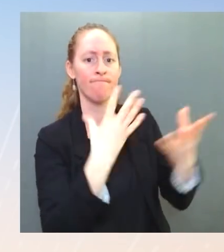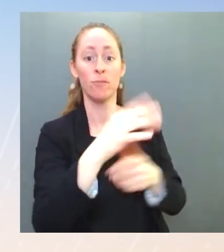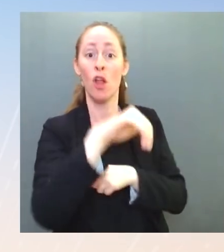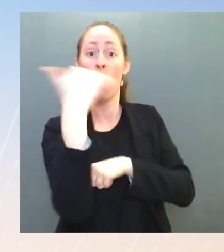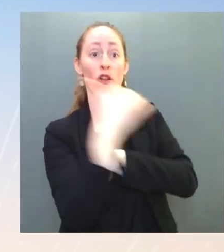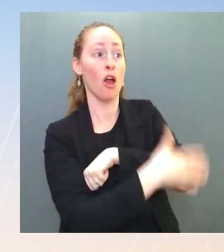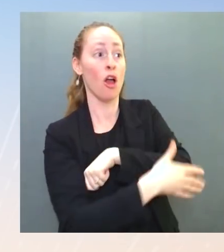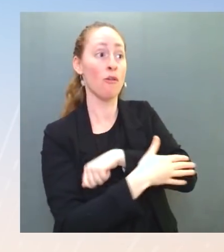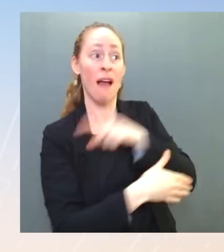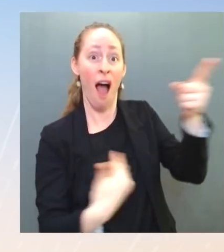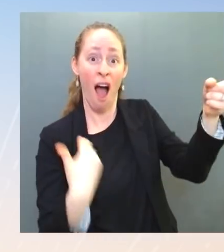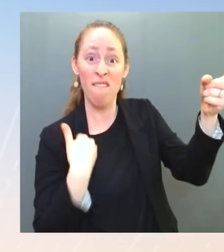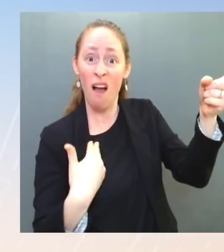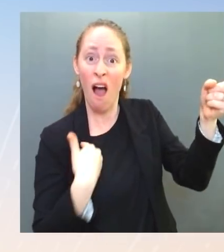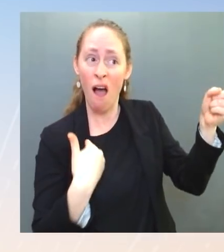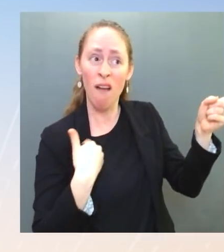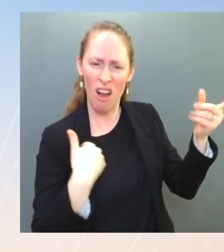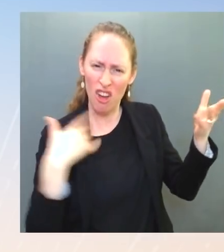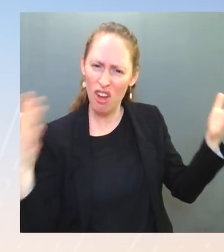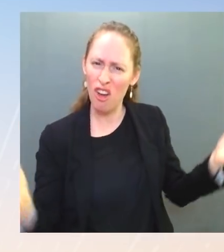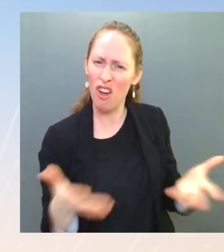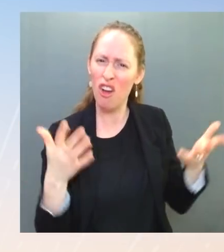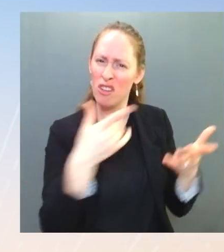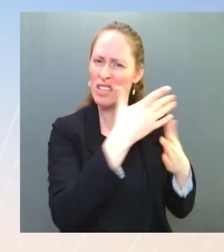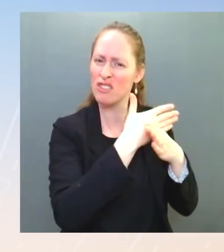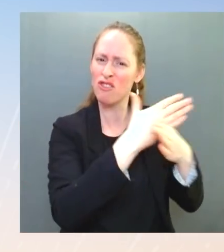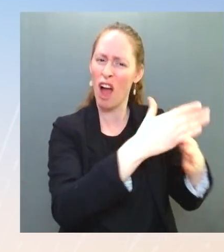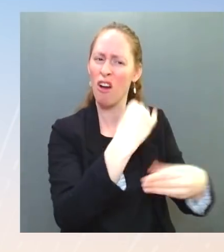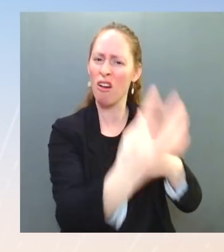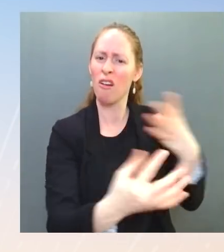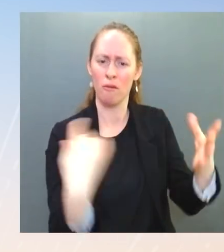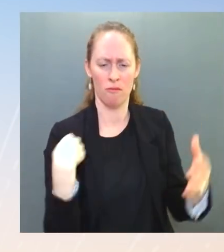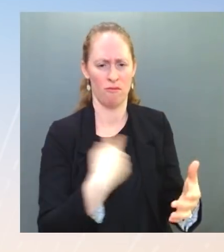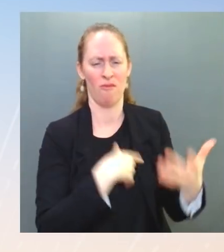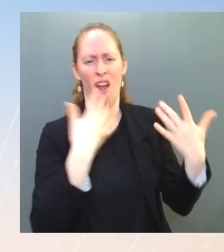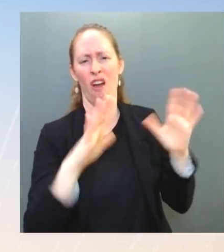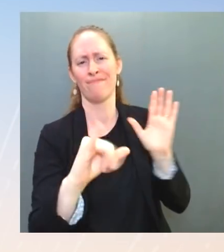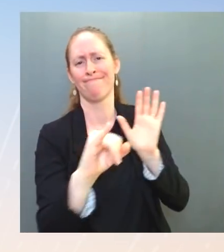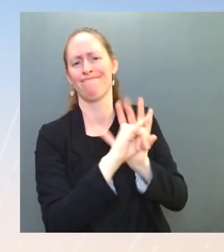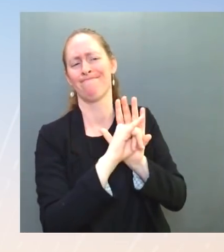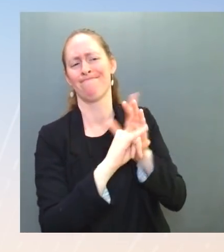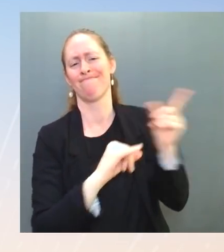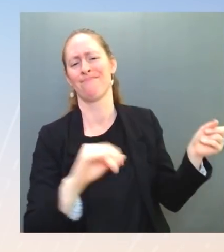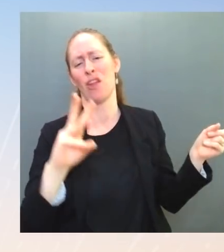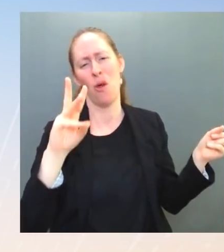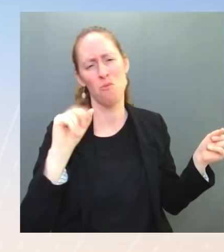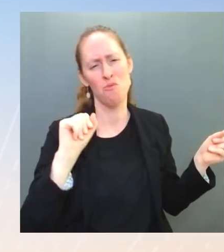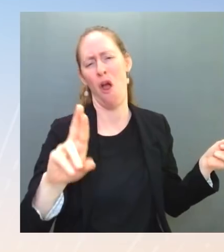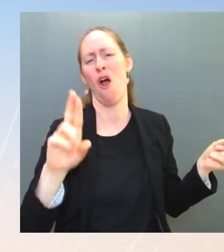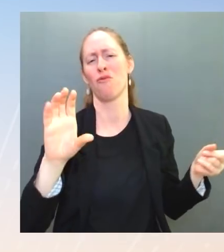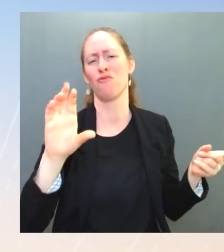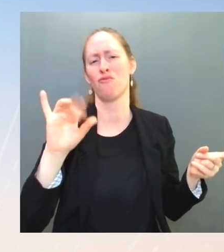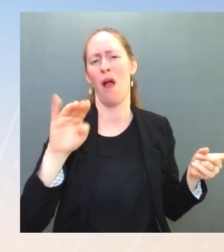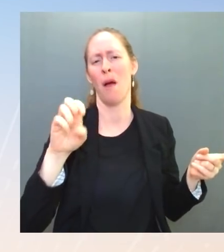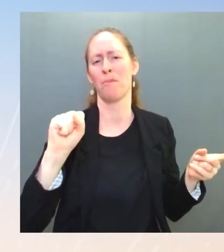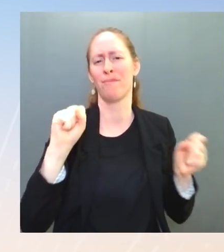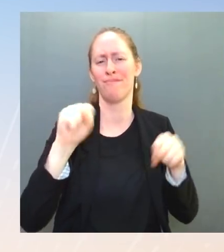war crimes. That is important, but there's also going to be an investigative step where all of this will be fed into.